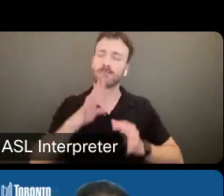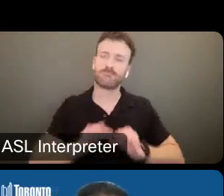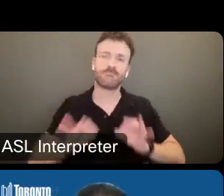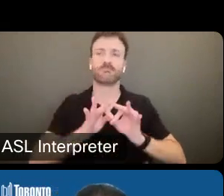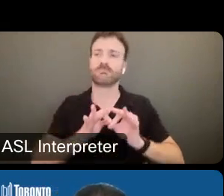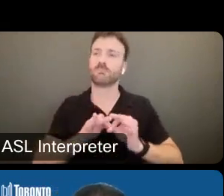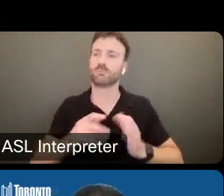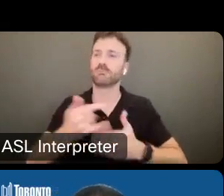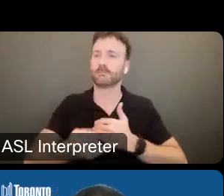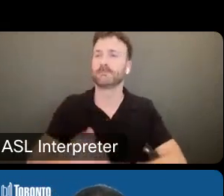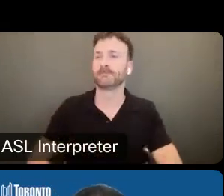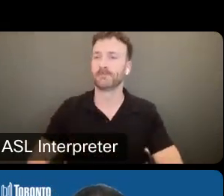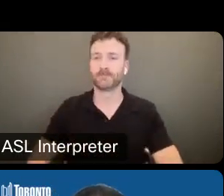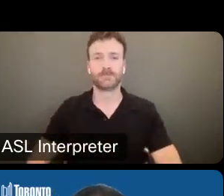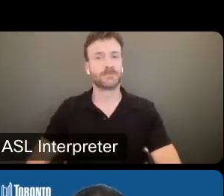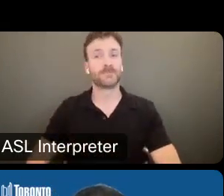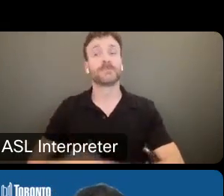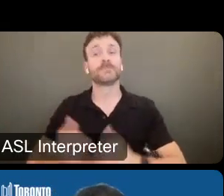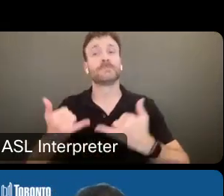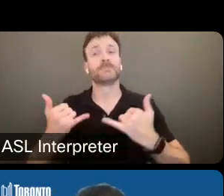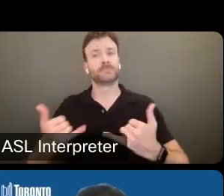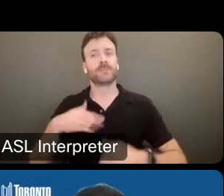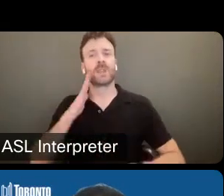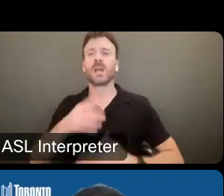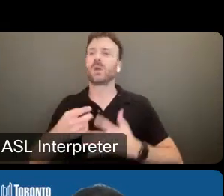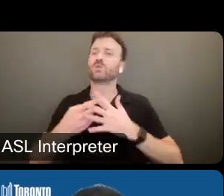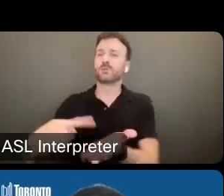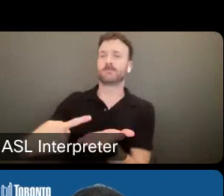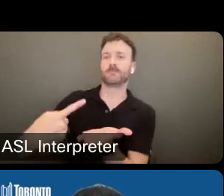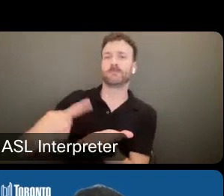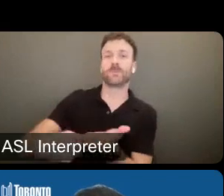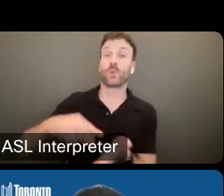Now I'm going to start talking about the purpose for our meeting here tonight.